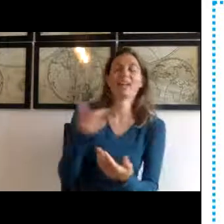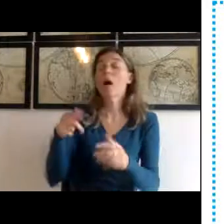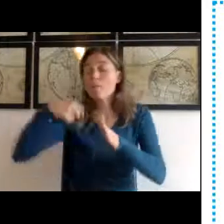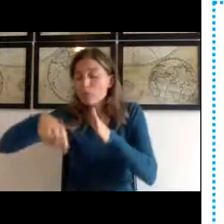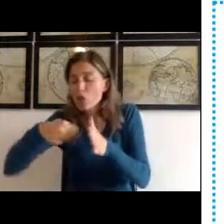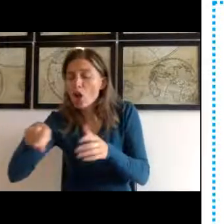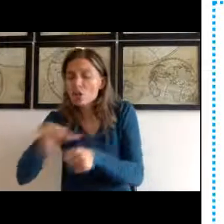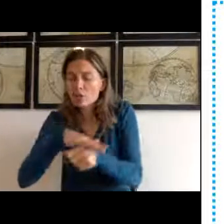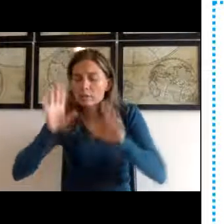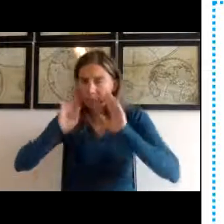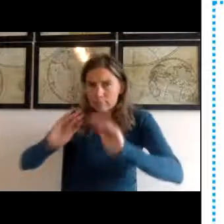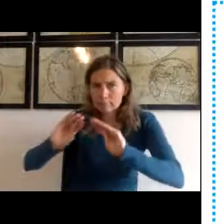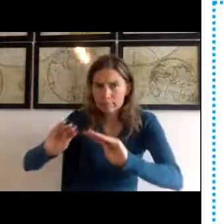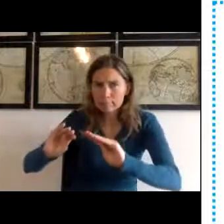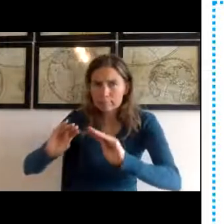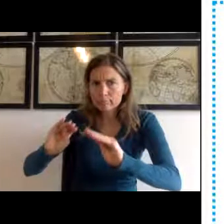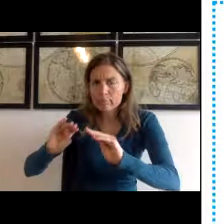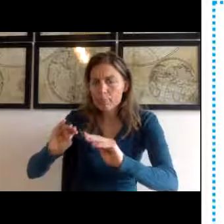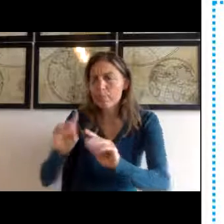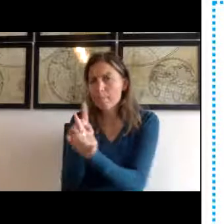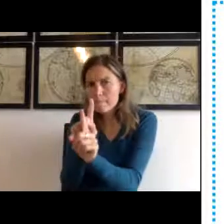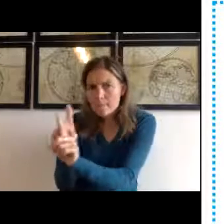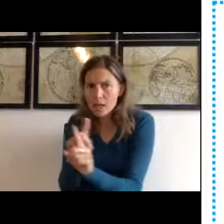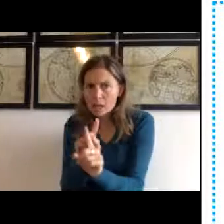Our areas of expertise include project management support